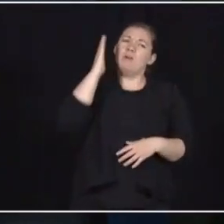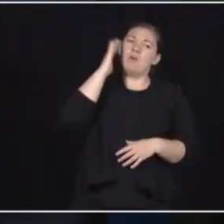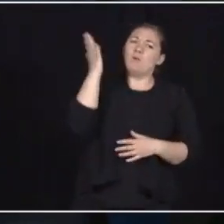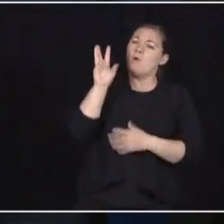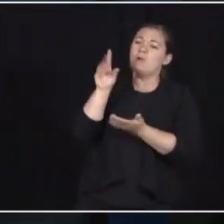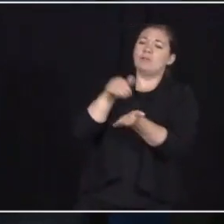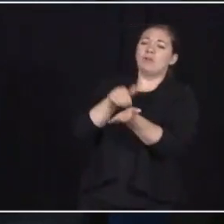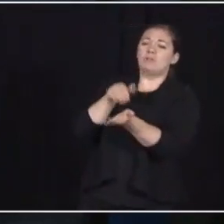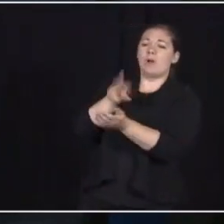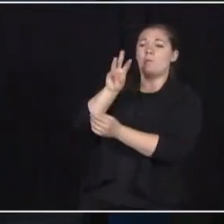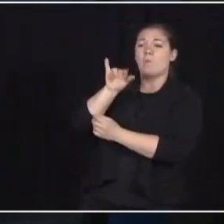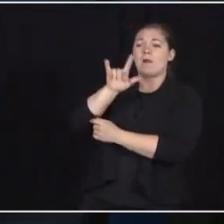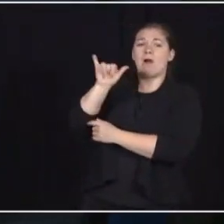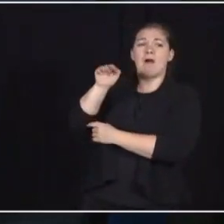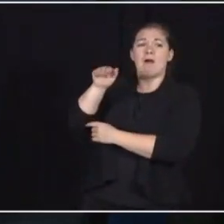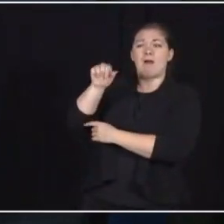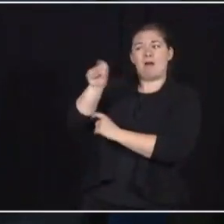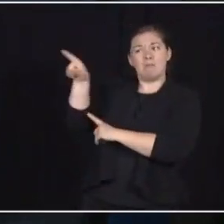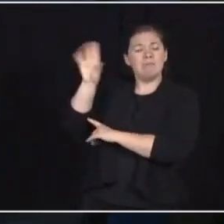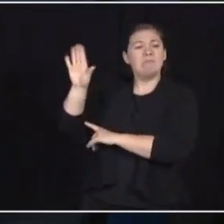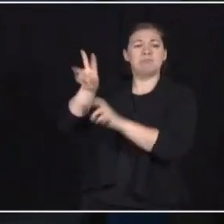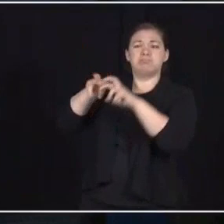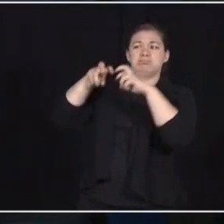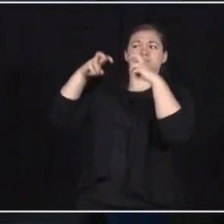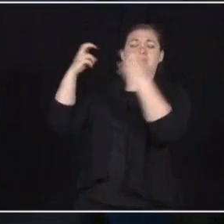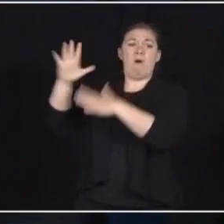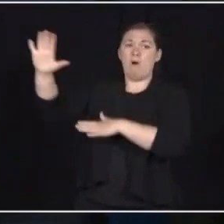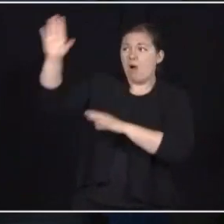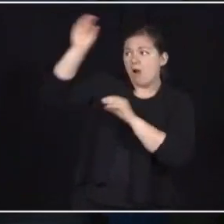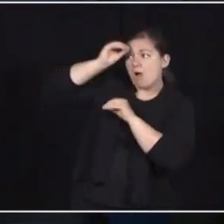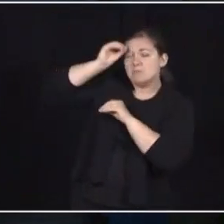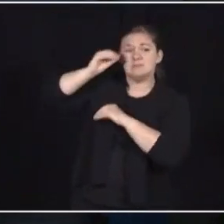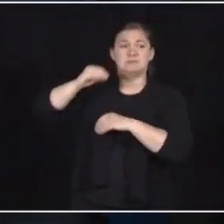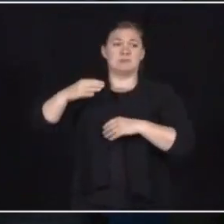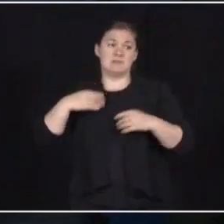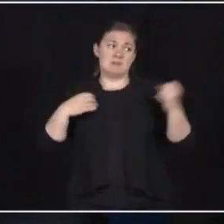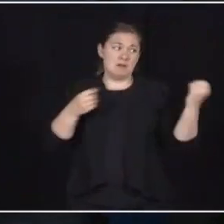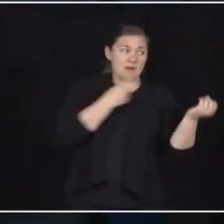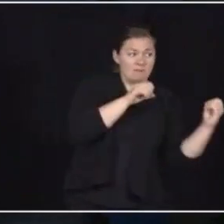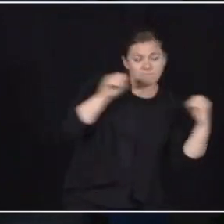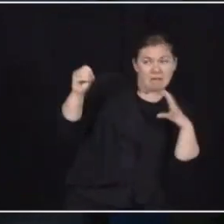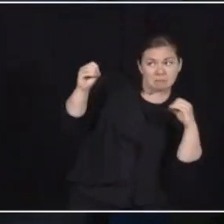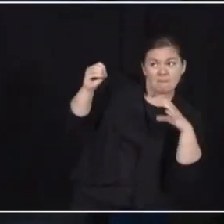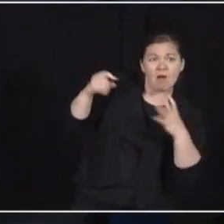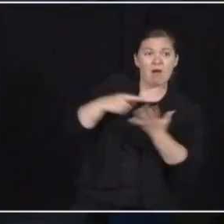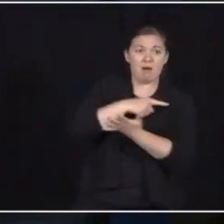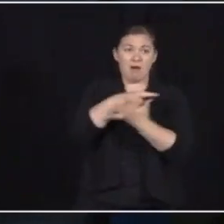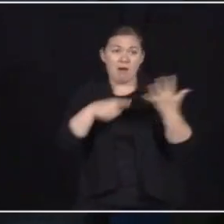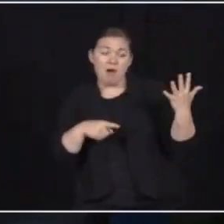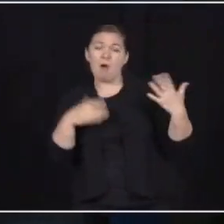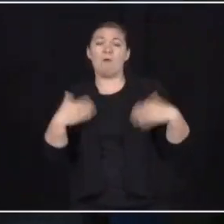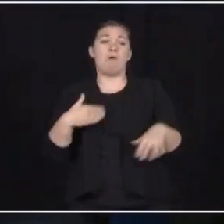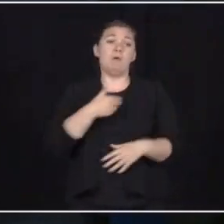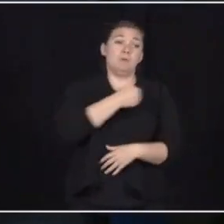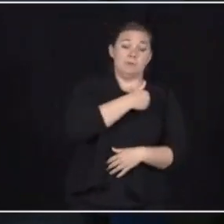So, that is why there have been discussions with the chief medical officers and those local areas, to make sure that they concur with the